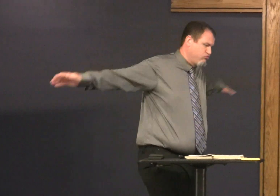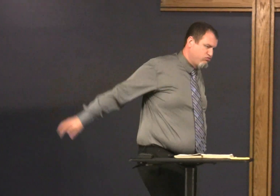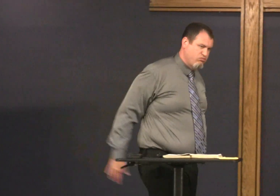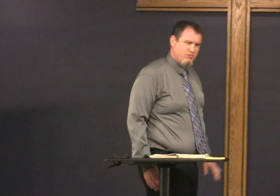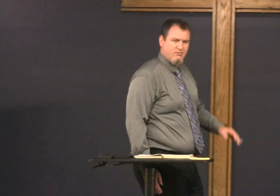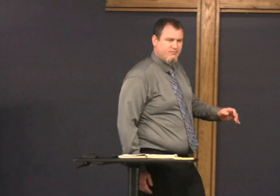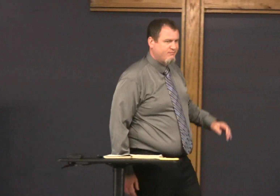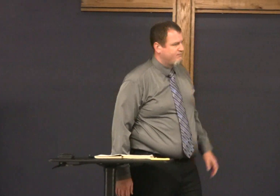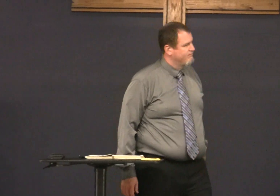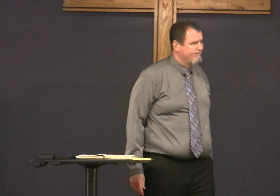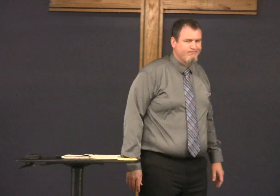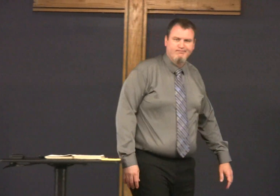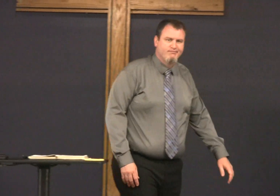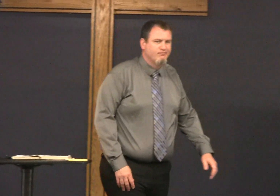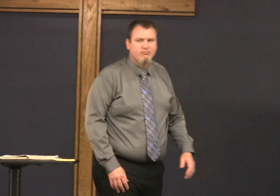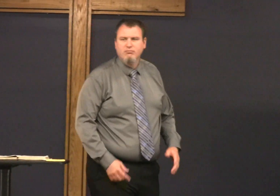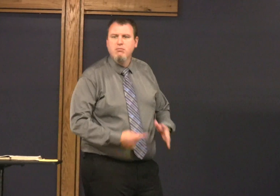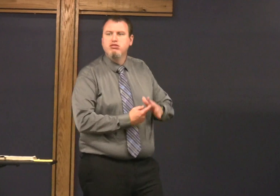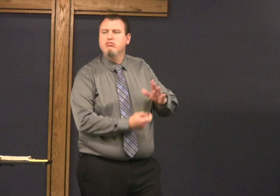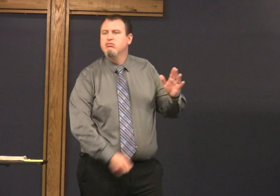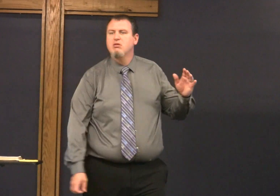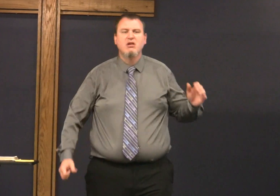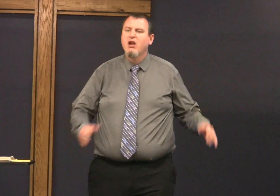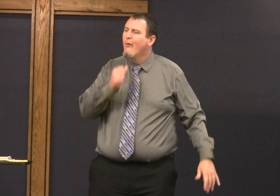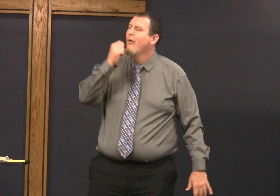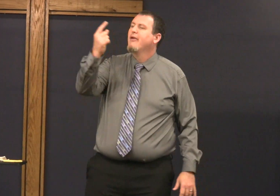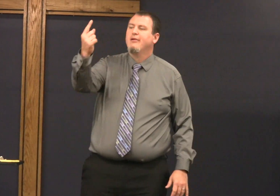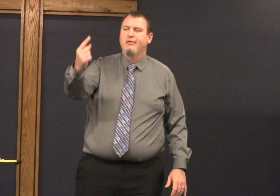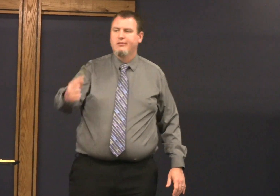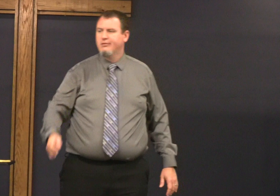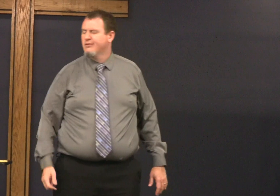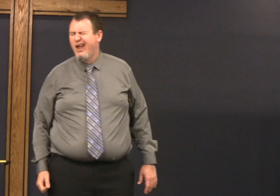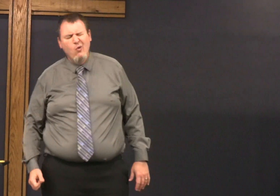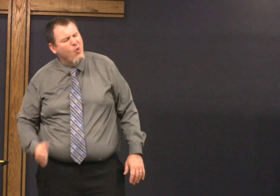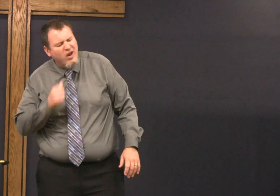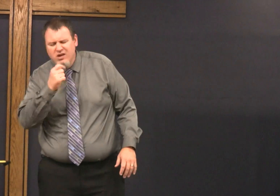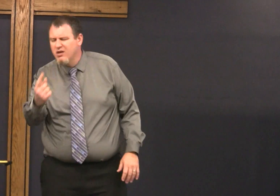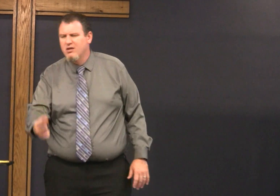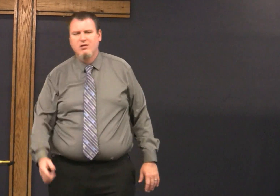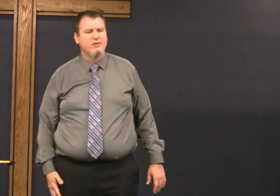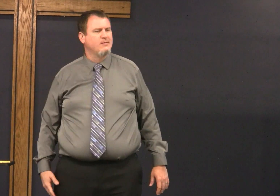they took off and left they won't have anything to do with it not one of them stayed there